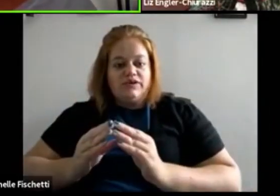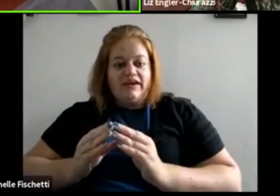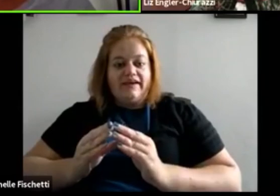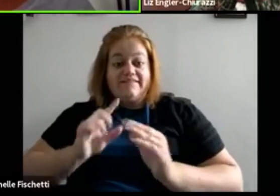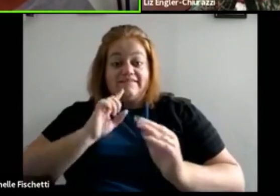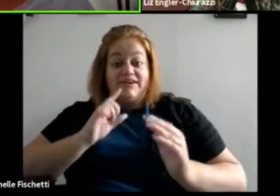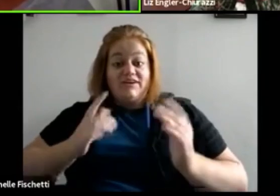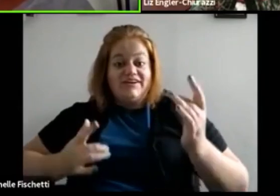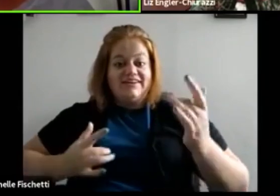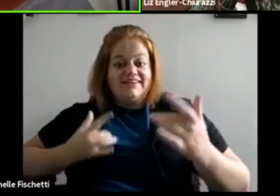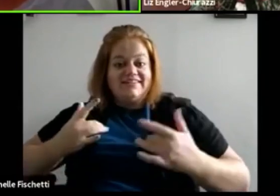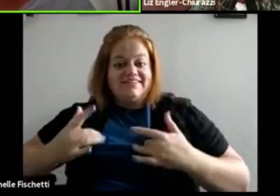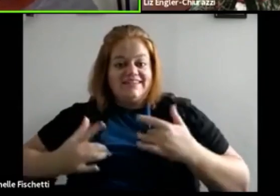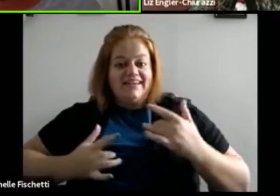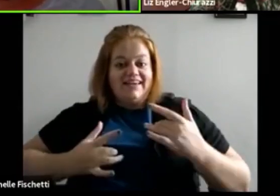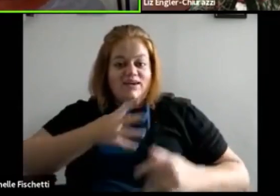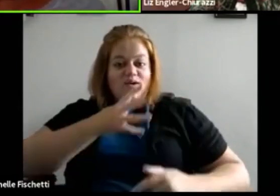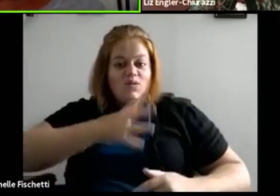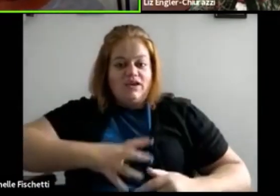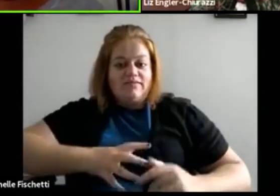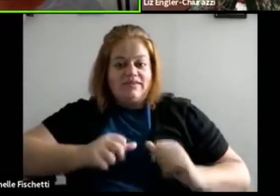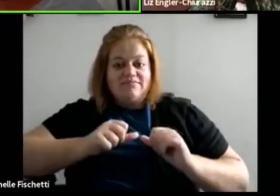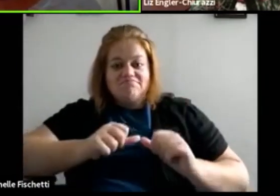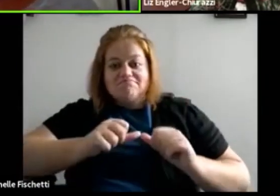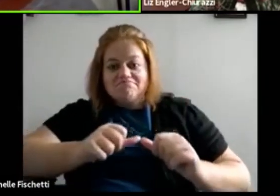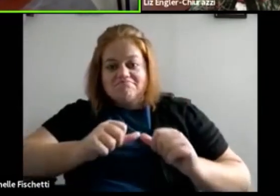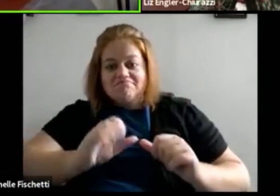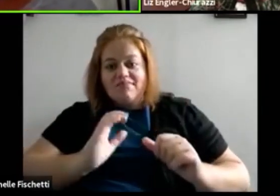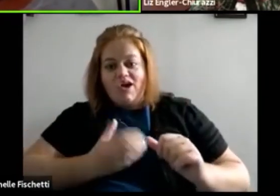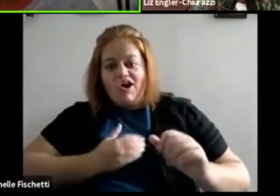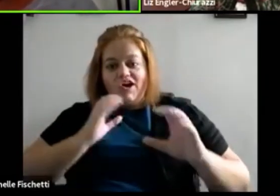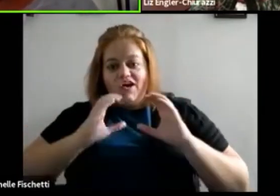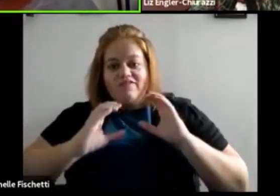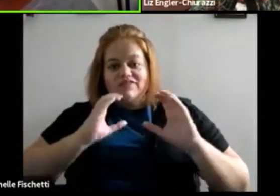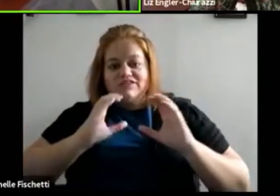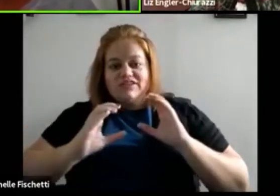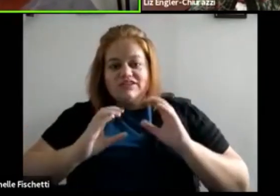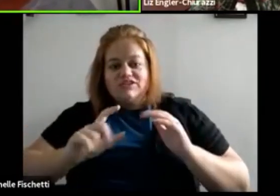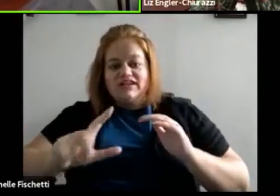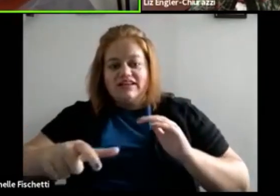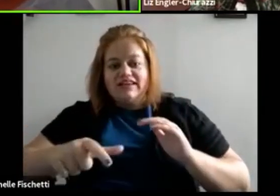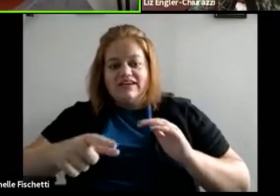folks that are lined up to talk with some of us later on in the series, you